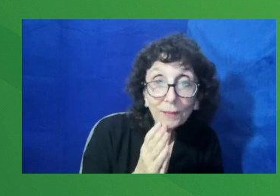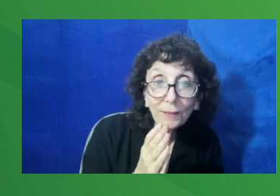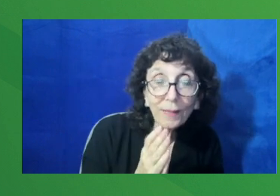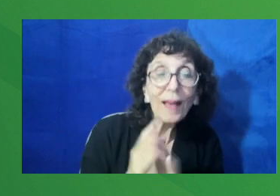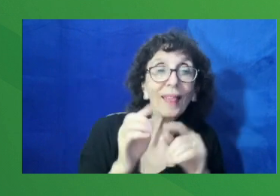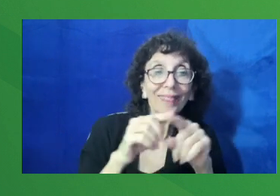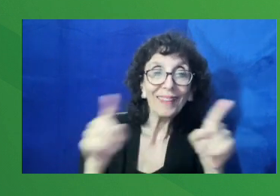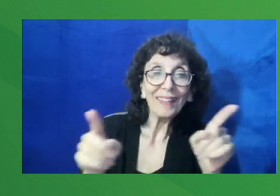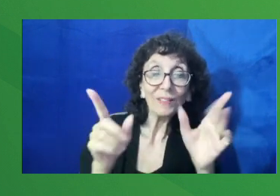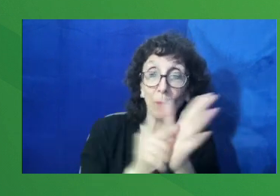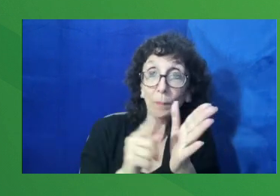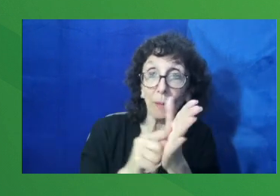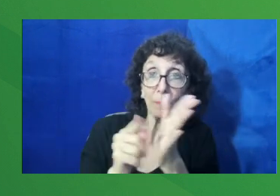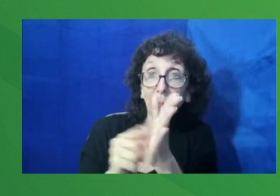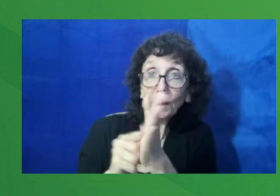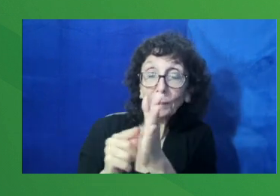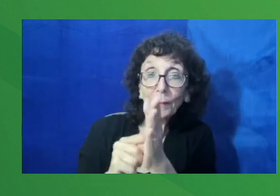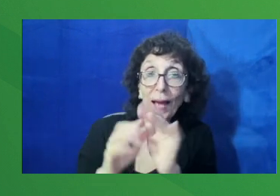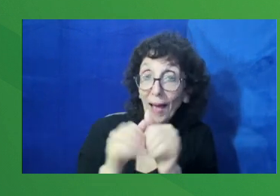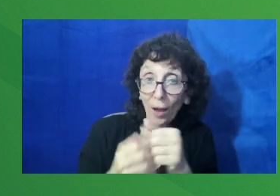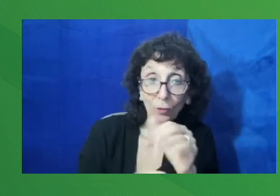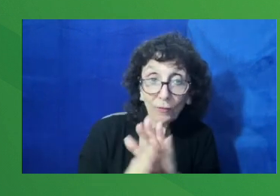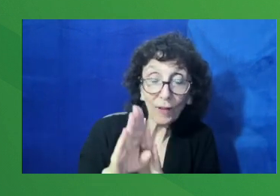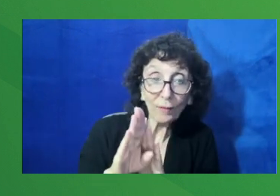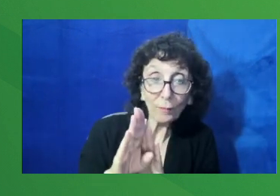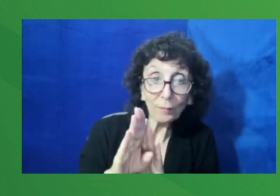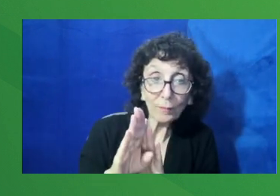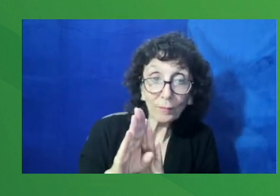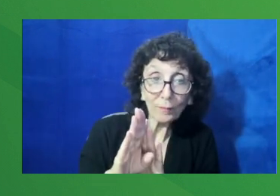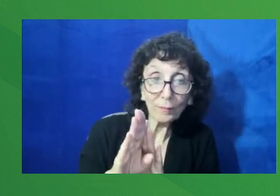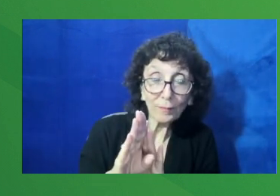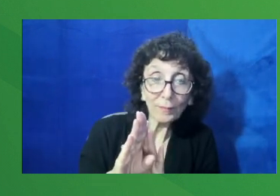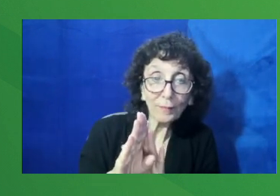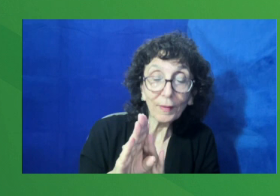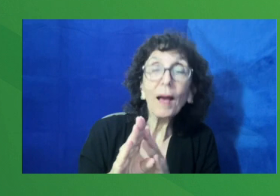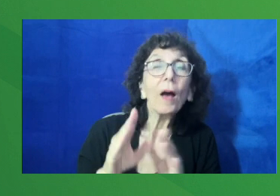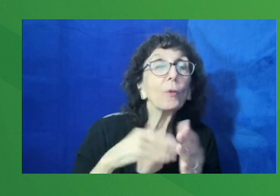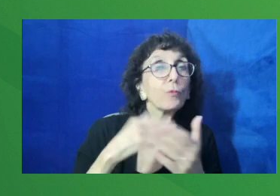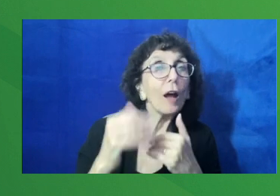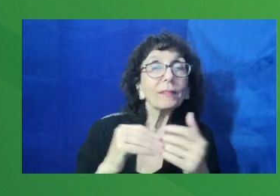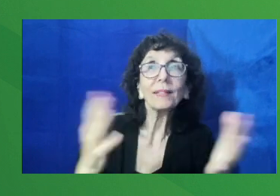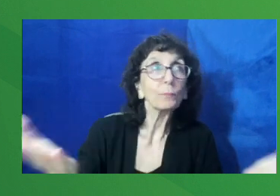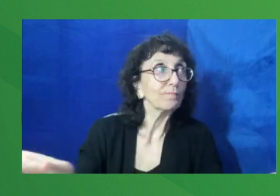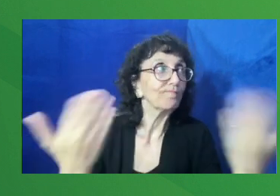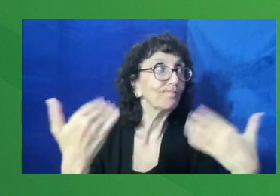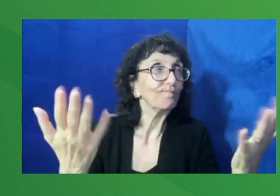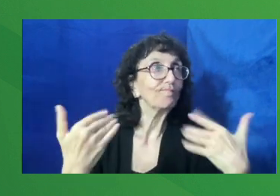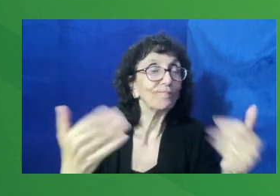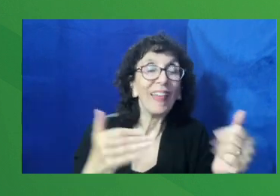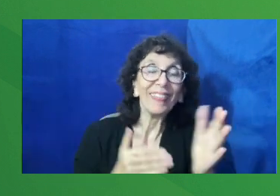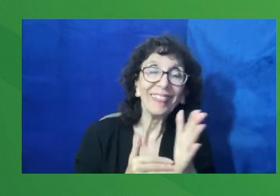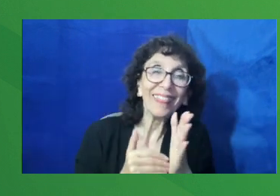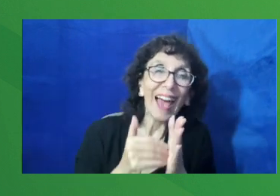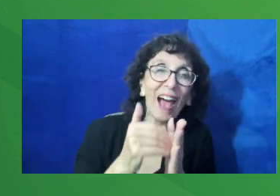were developed using a highly participatory process involving thousands of individuals and